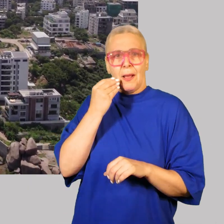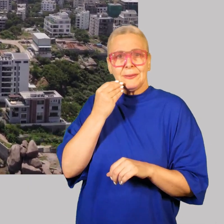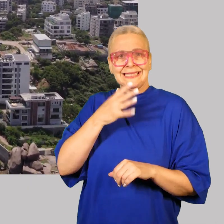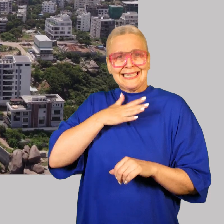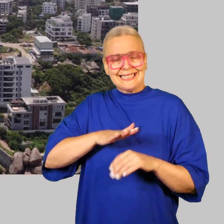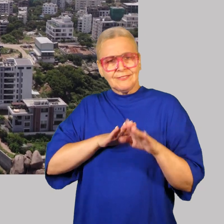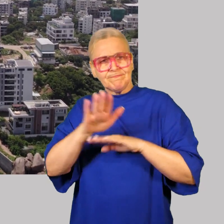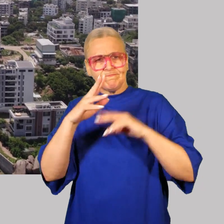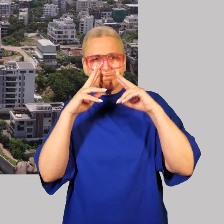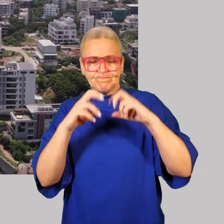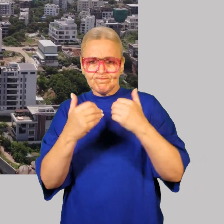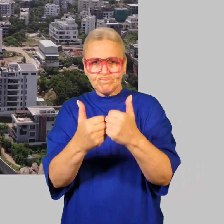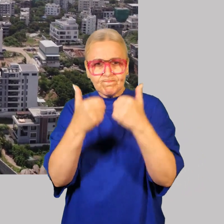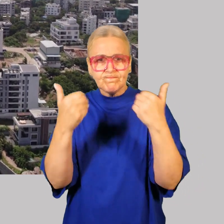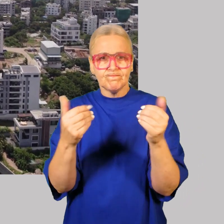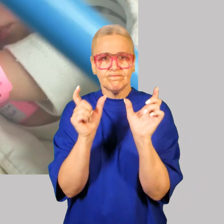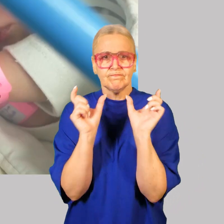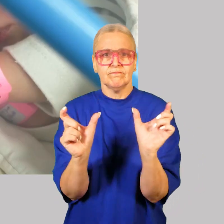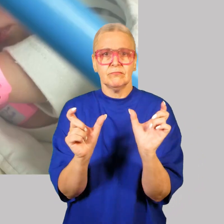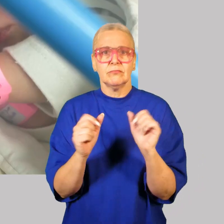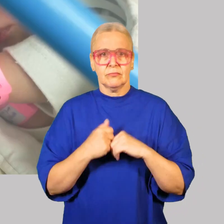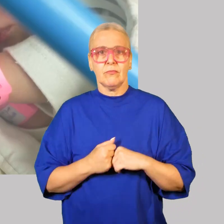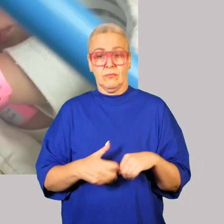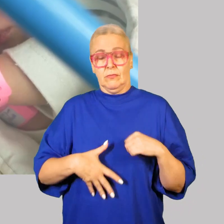This should be factored into future research.